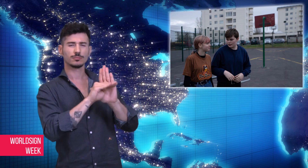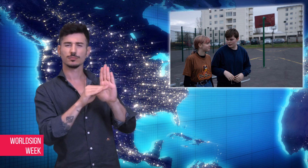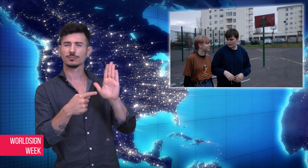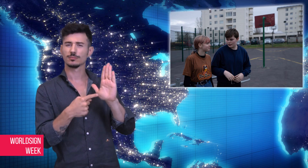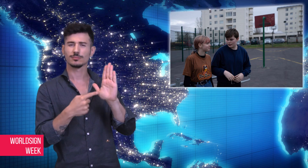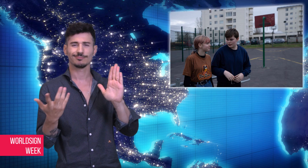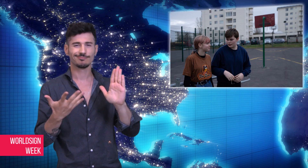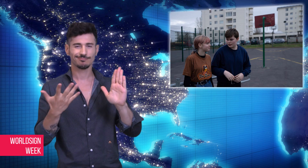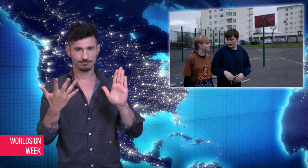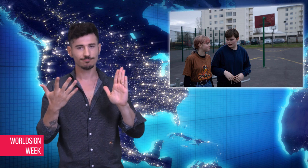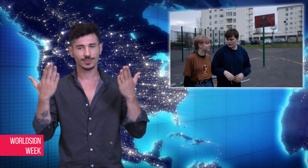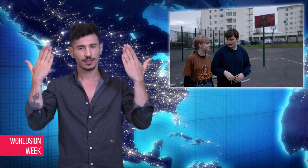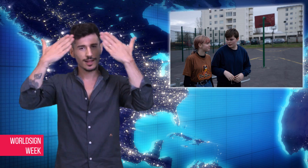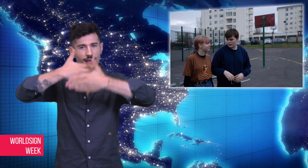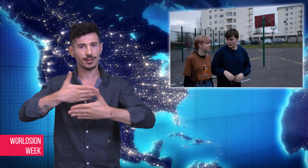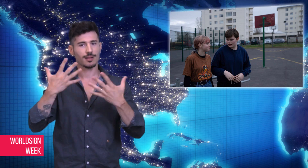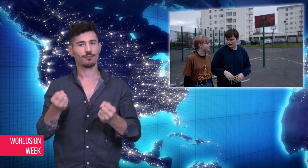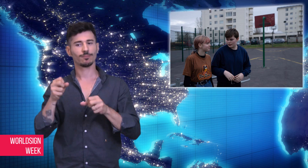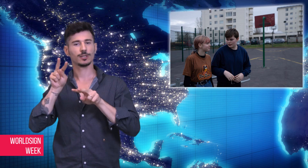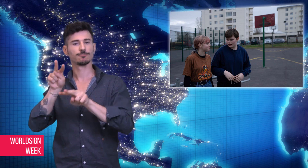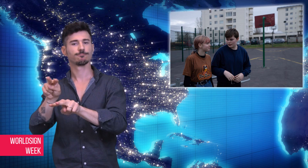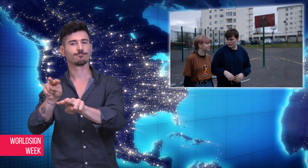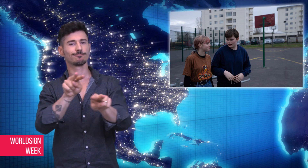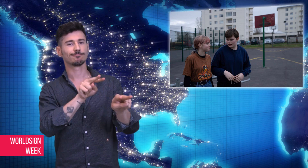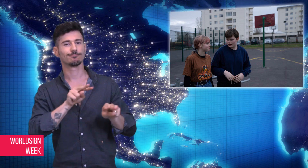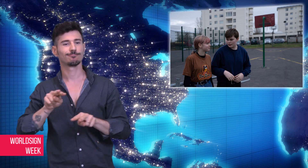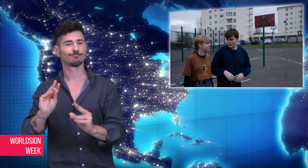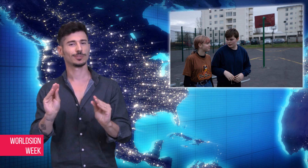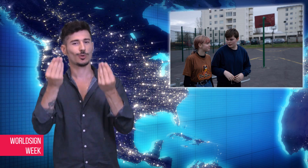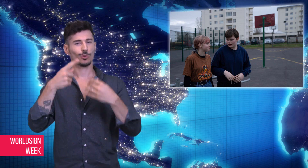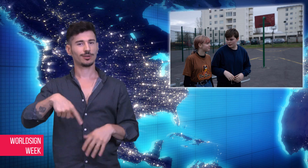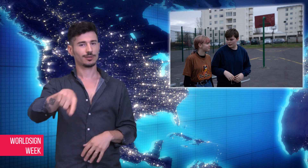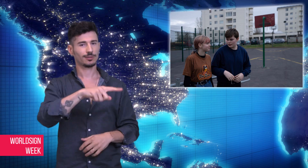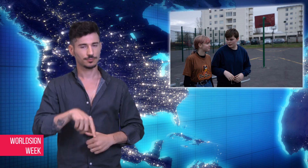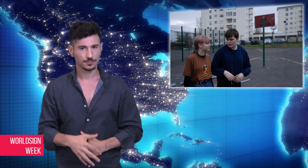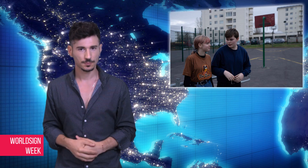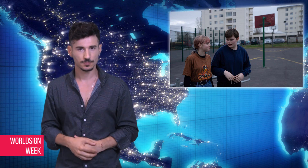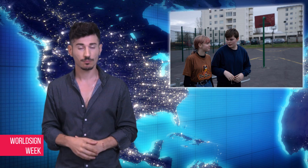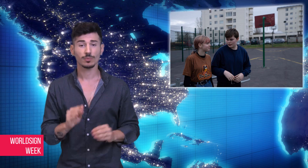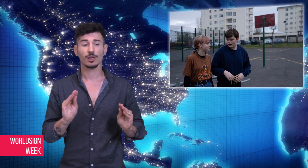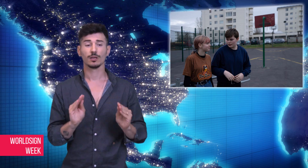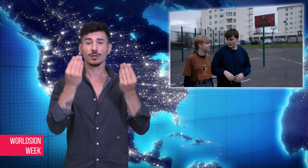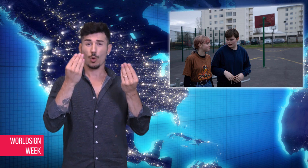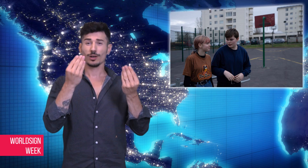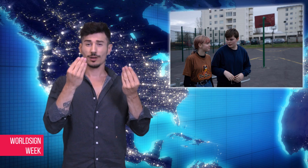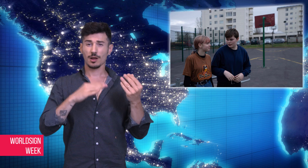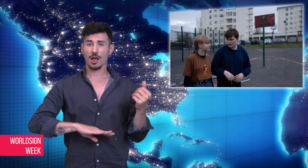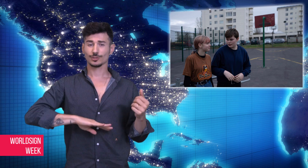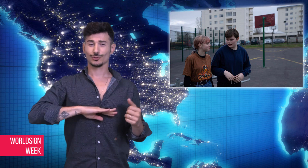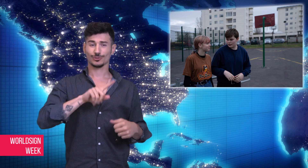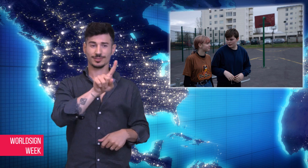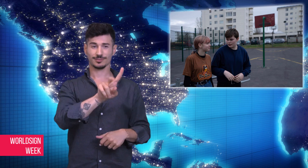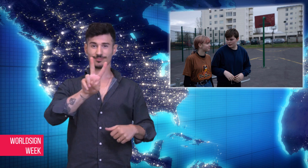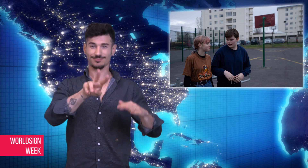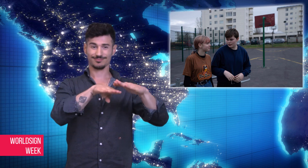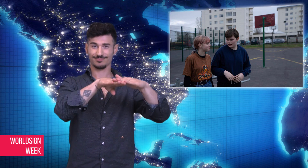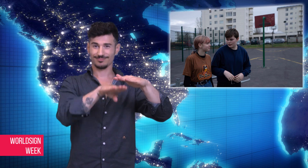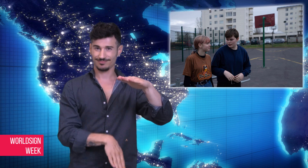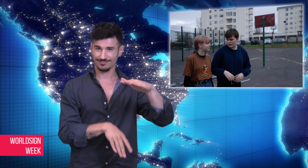The government of Iceland has imposed a night curfew for the youth.